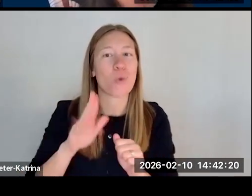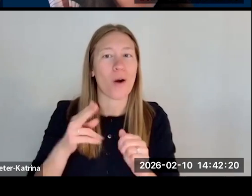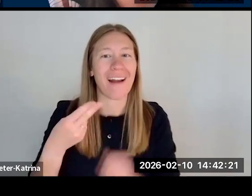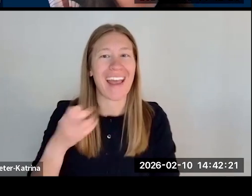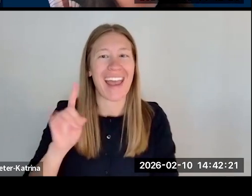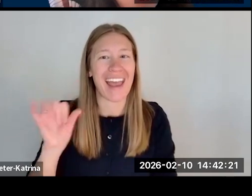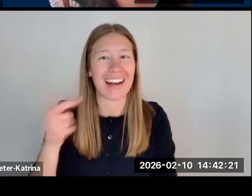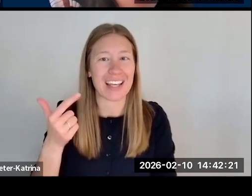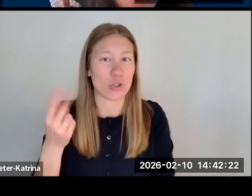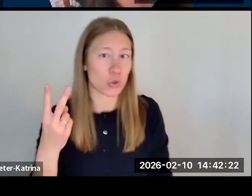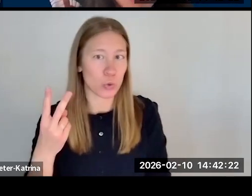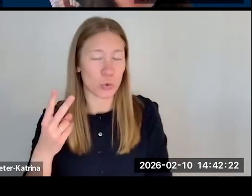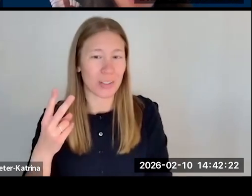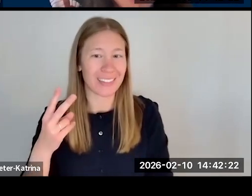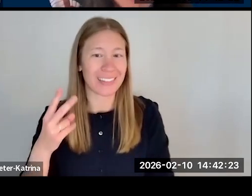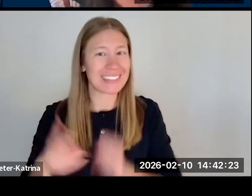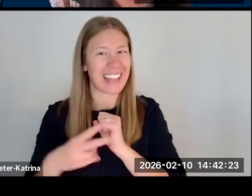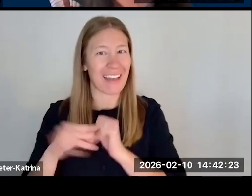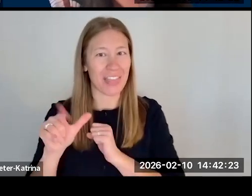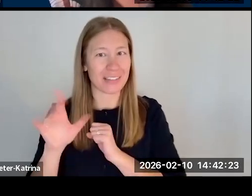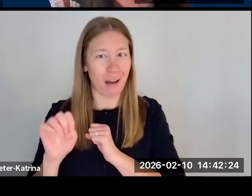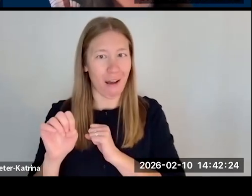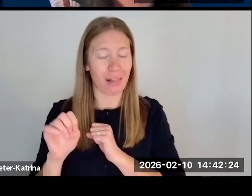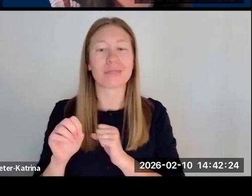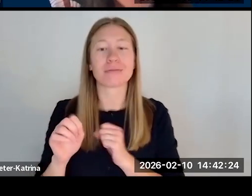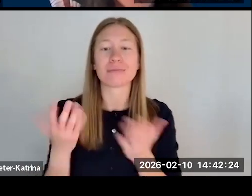So I'm just gonna highlight practice makes perfect,